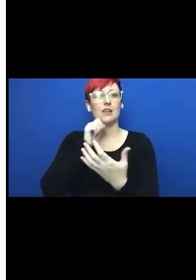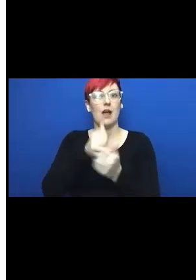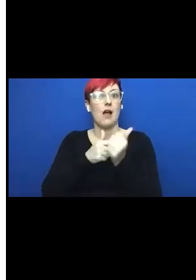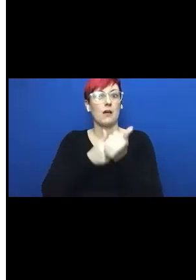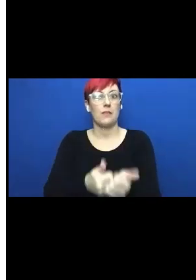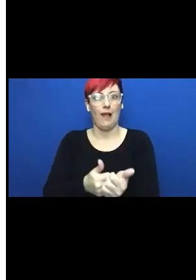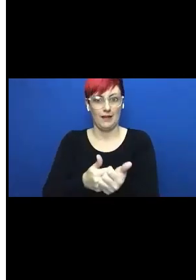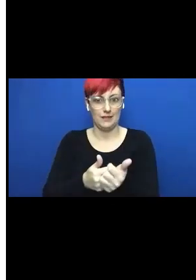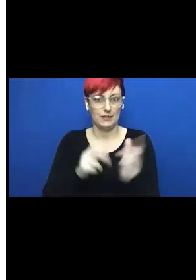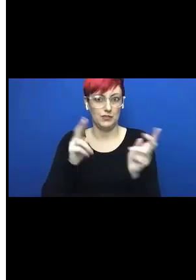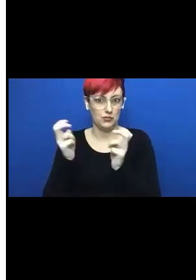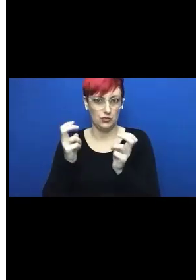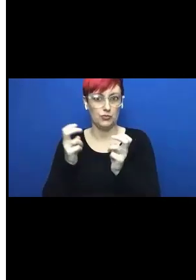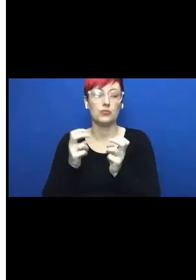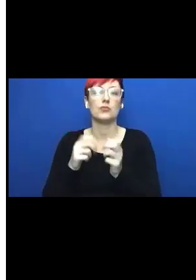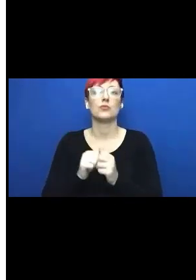and the terms and conditions of the award.